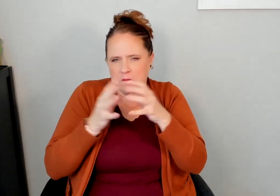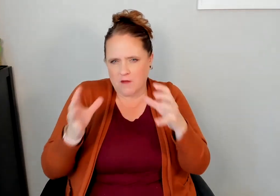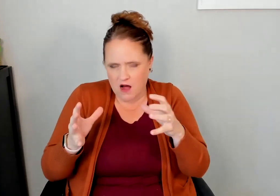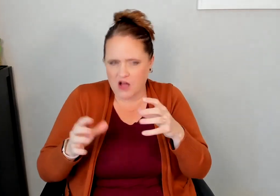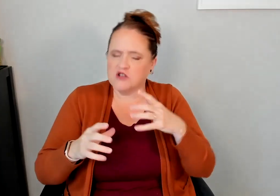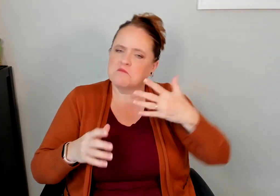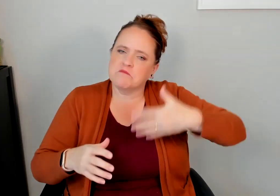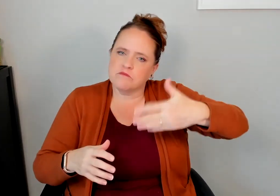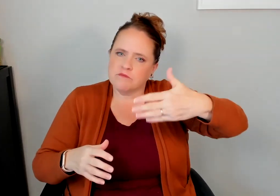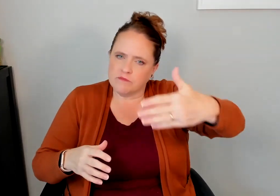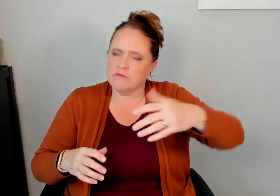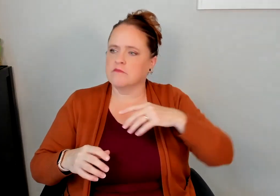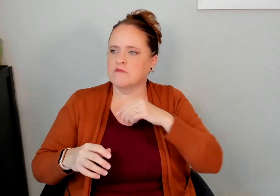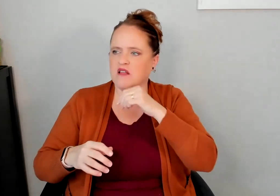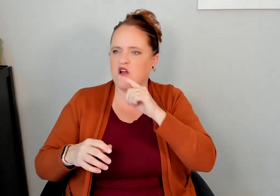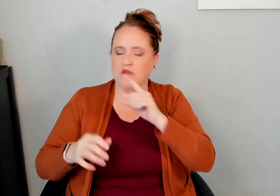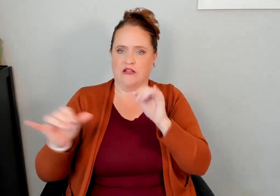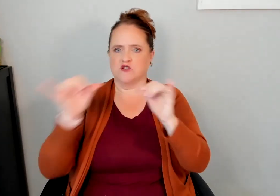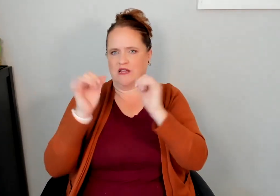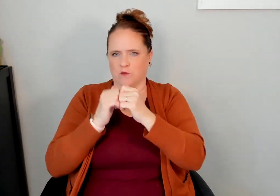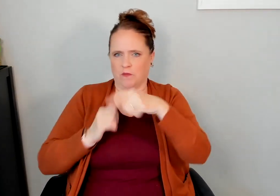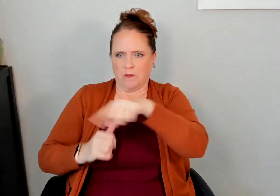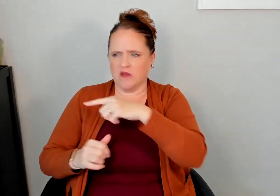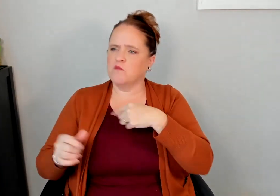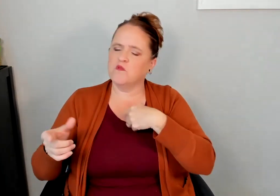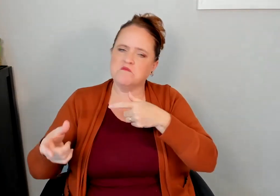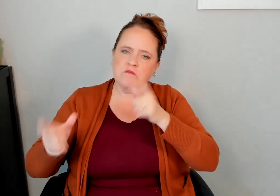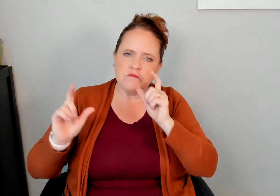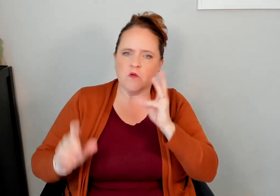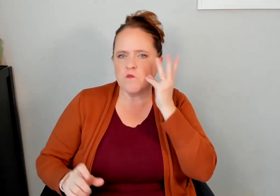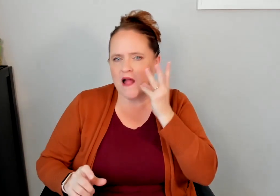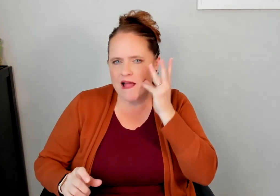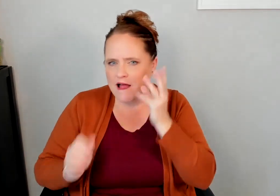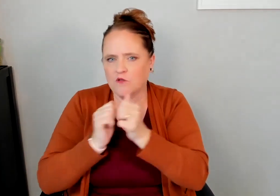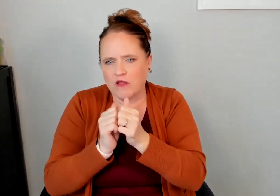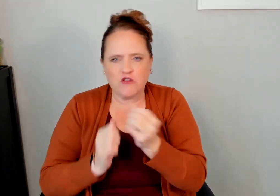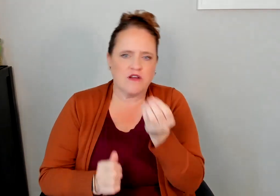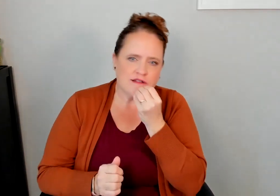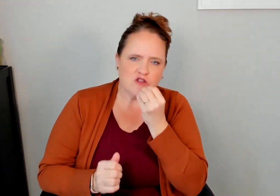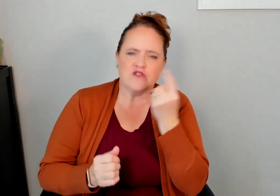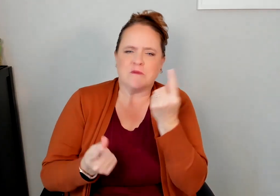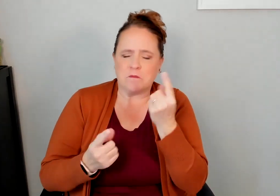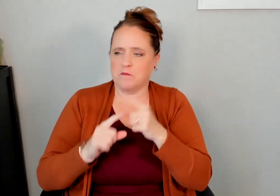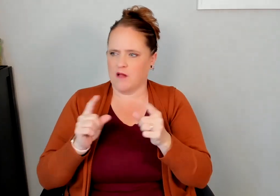drink with my older teens um you know we may have had wine together at home with dinner